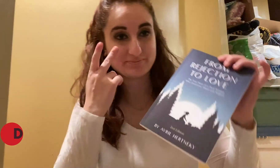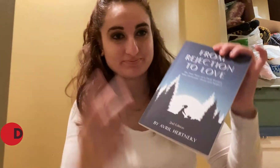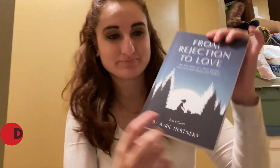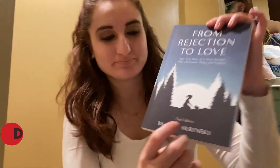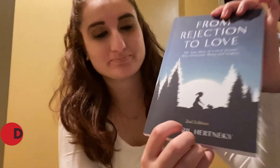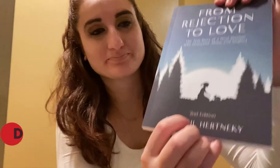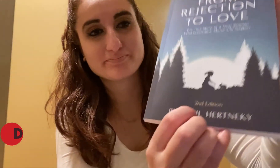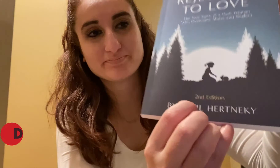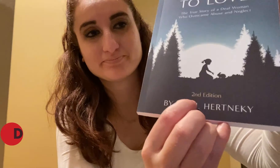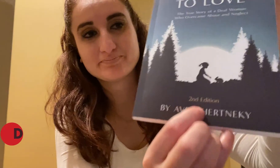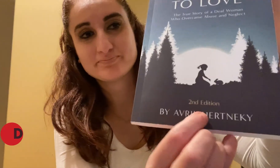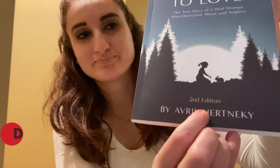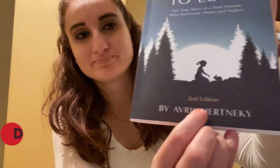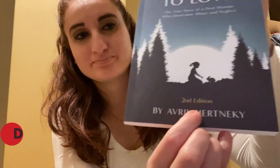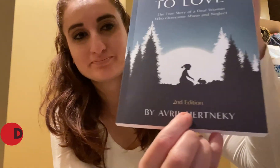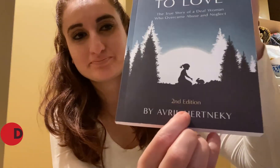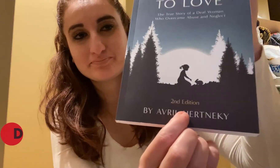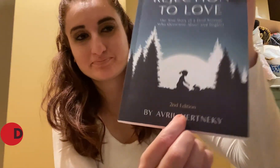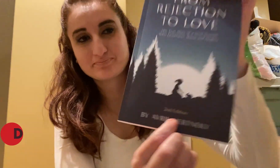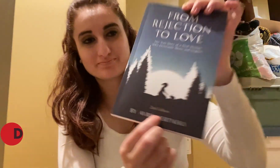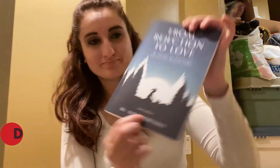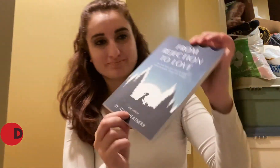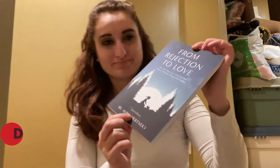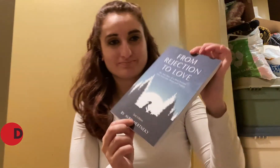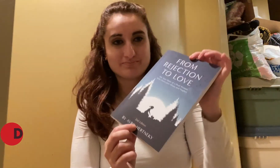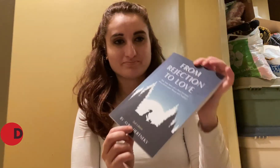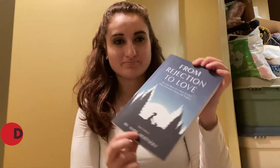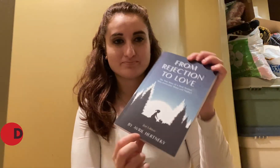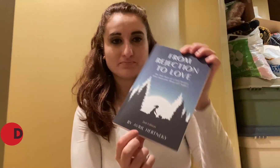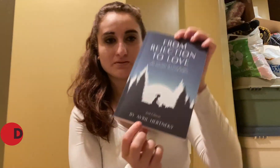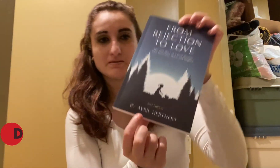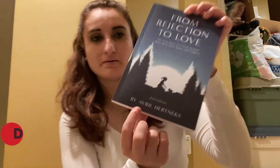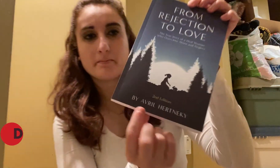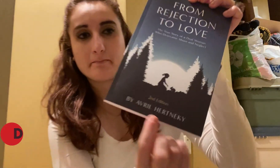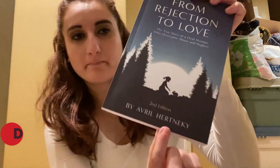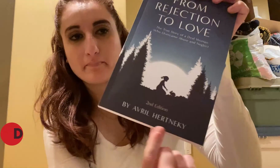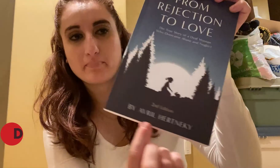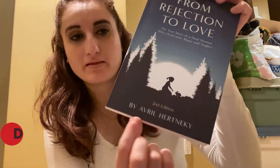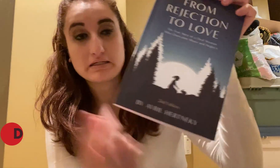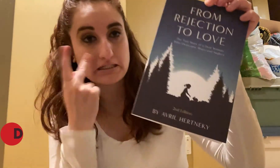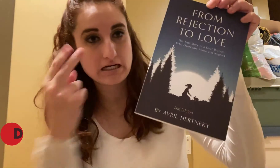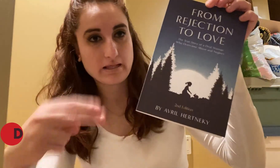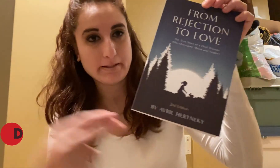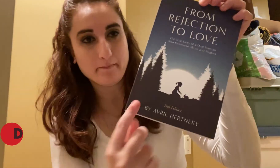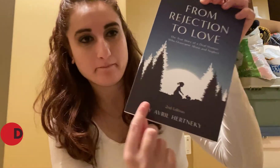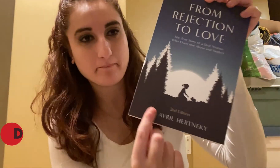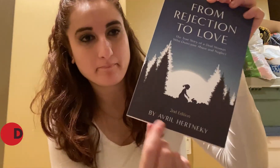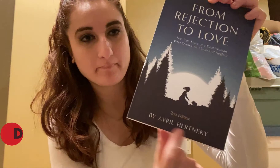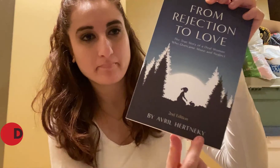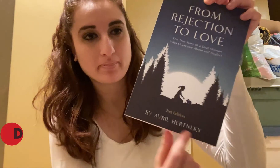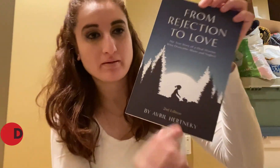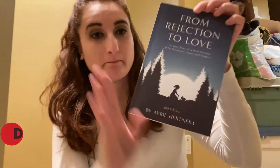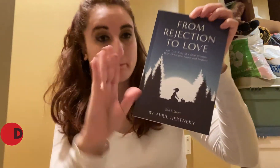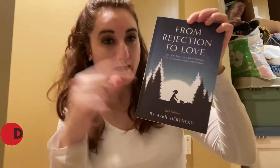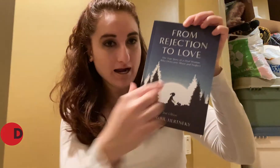[Avril]: You see here. You can see my name.